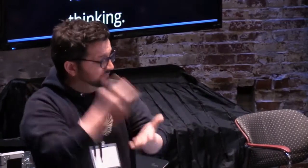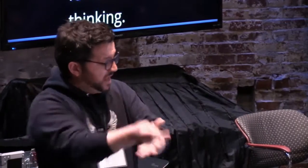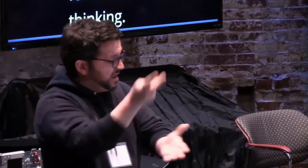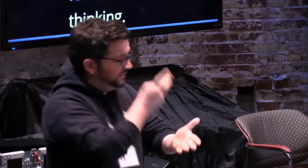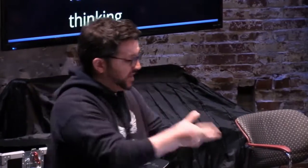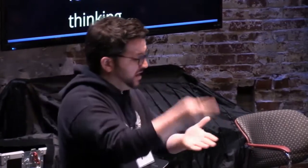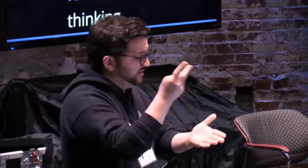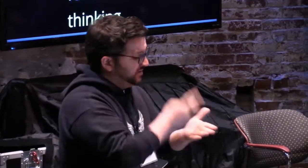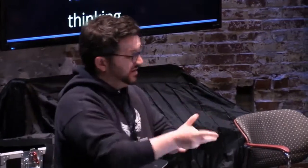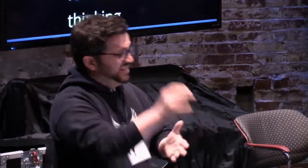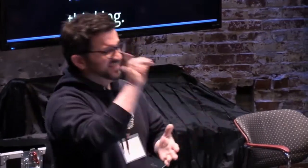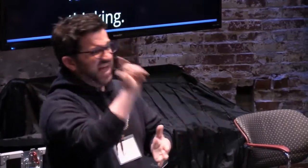when all else has failed.